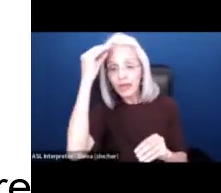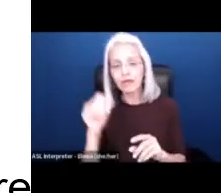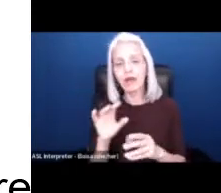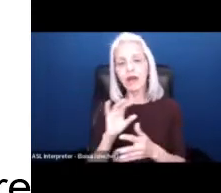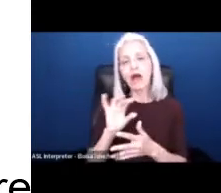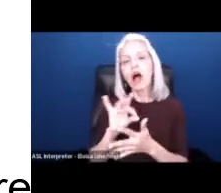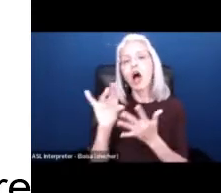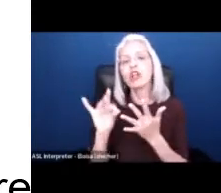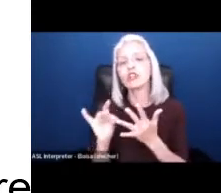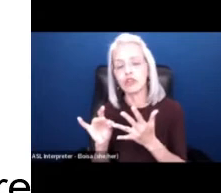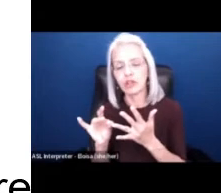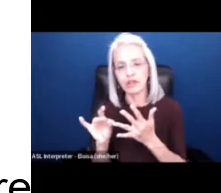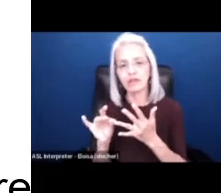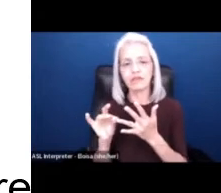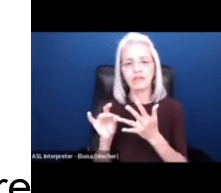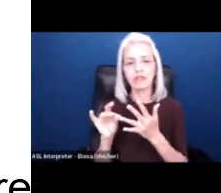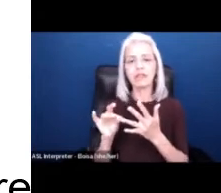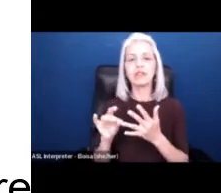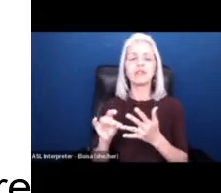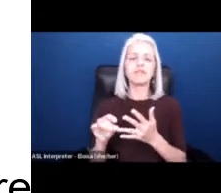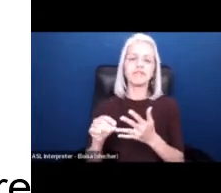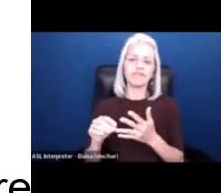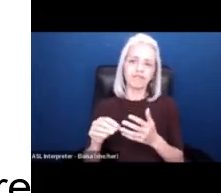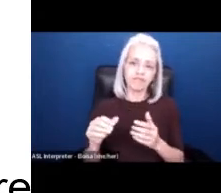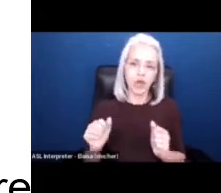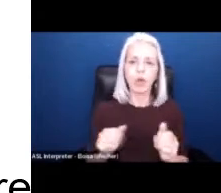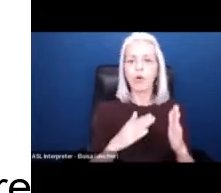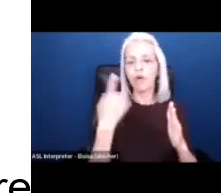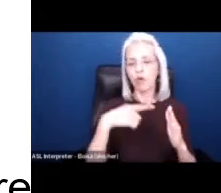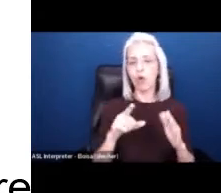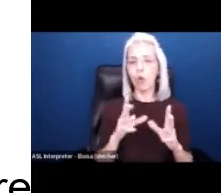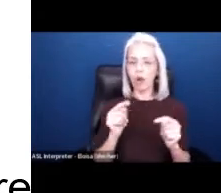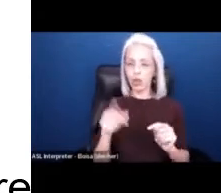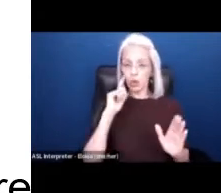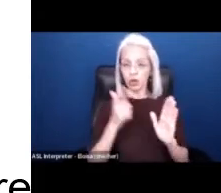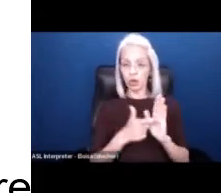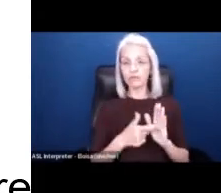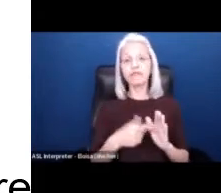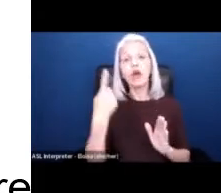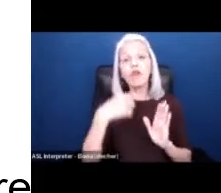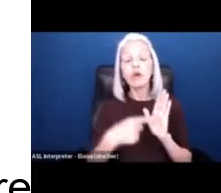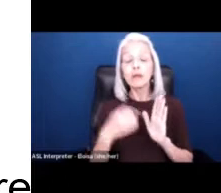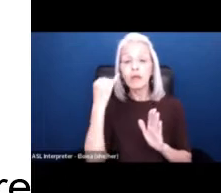symptoms that you are observed. So for example, if you see a person who exhibits emotional